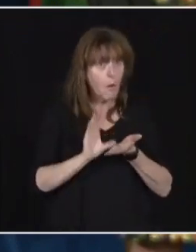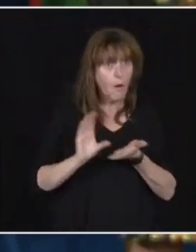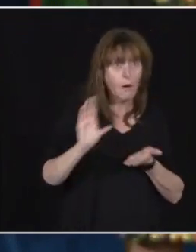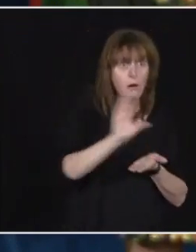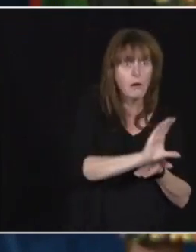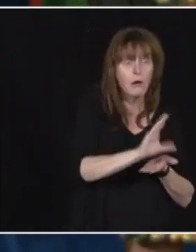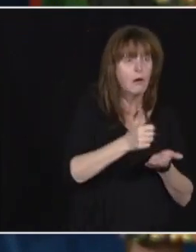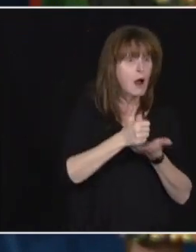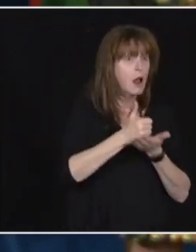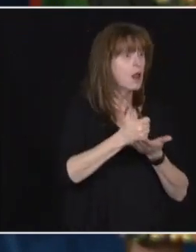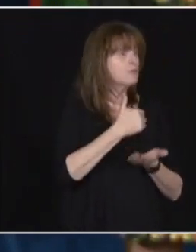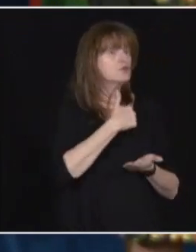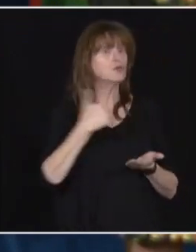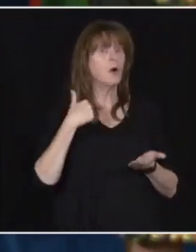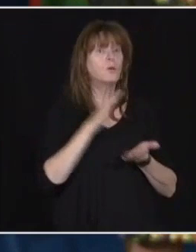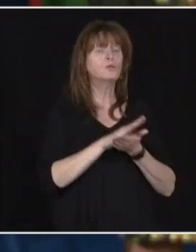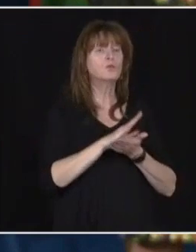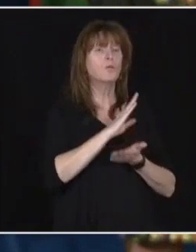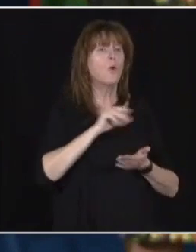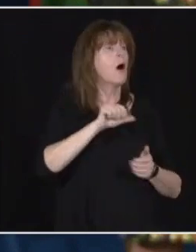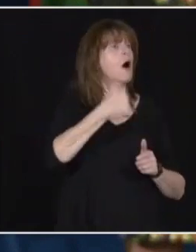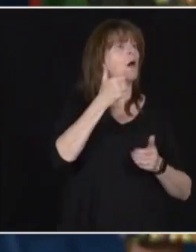will support or help